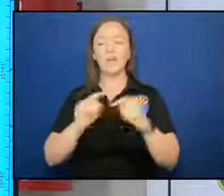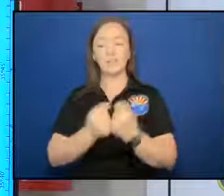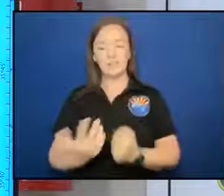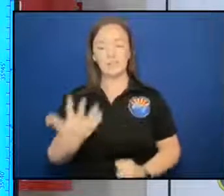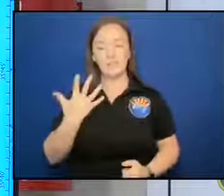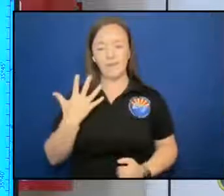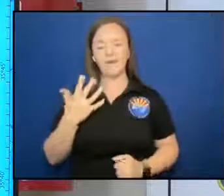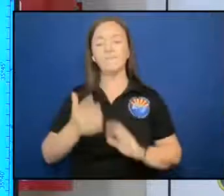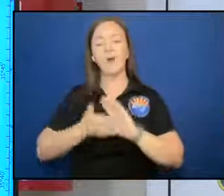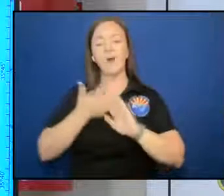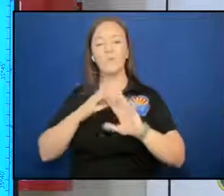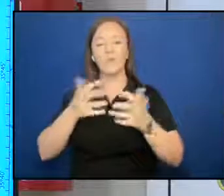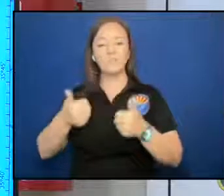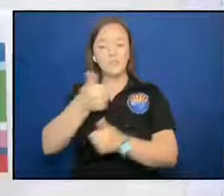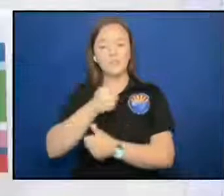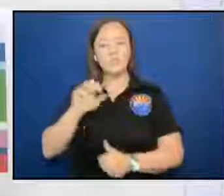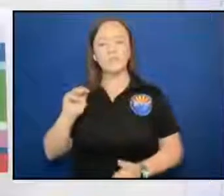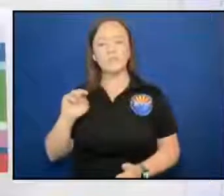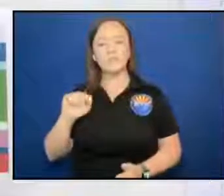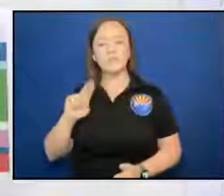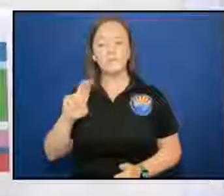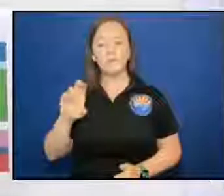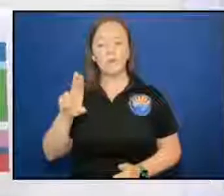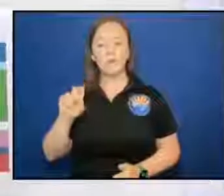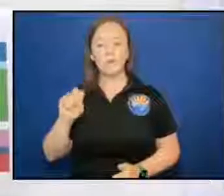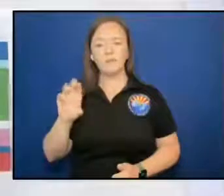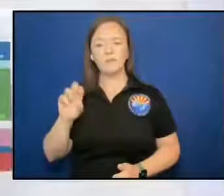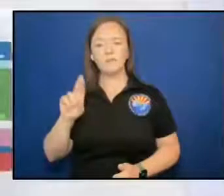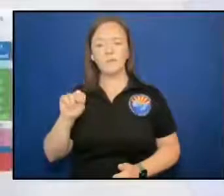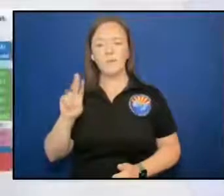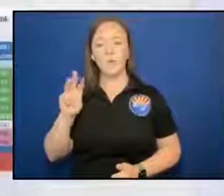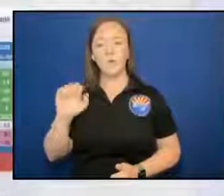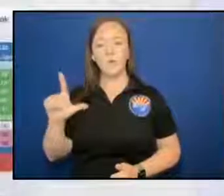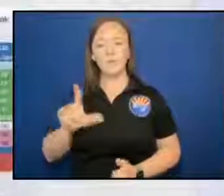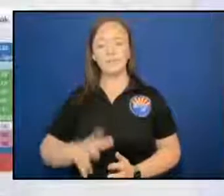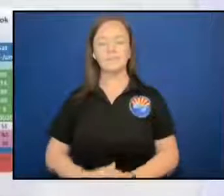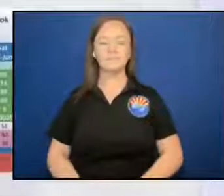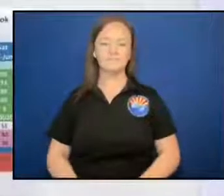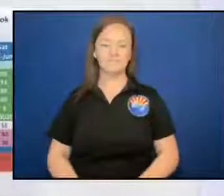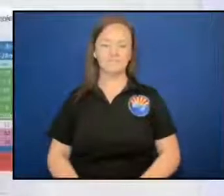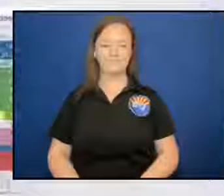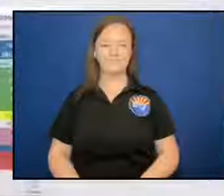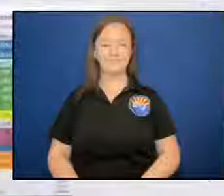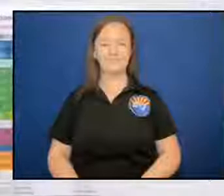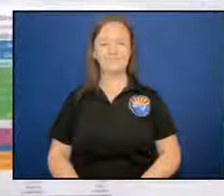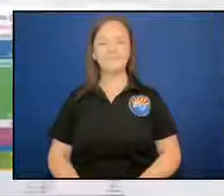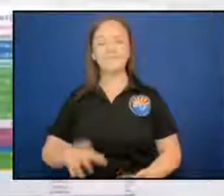AND FOLKS WILL WORK PRIMARILY ON SO THE ROAD SYSTEMS FOR US TO GAIN ACCESS WITHOUT CREATING ADDITIONAL DAMAGE. ONE OF THE WAYS WE ARE HELPING TO MINIMIZE THAT